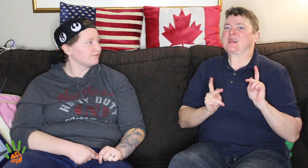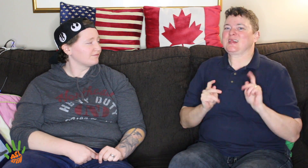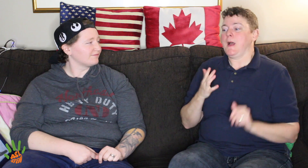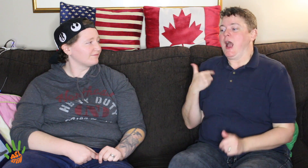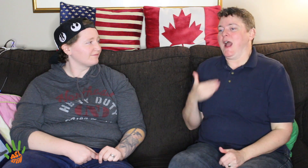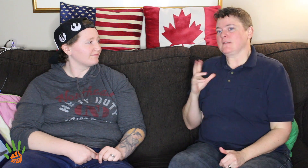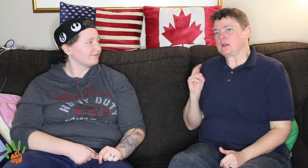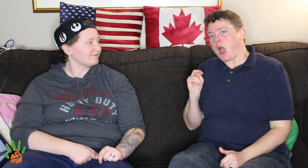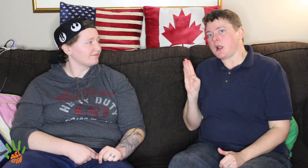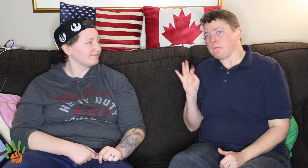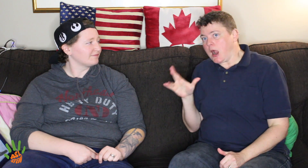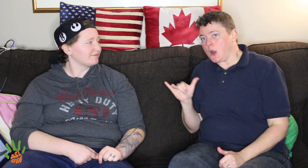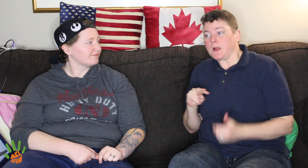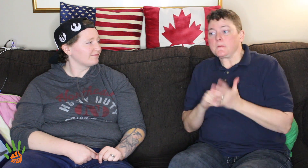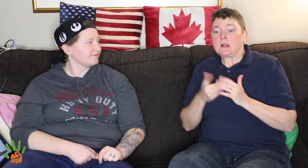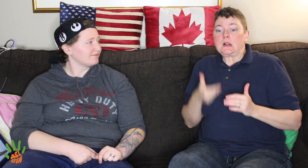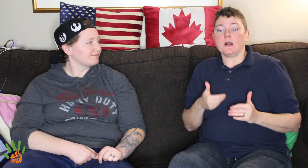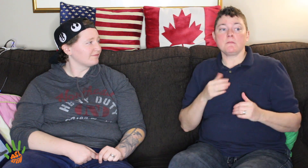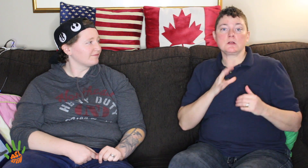But then relating to other people, I have the non-binary gender,